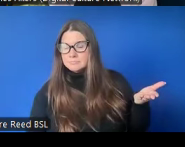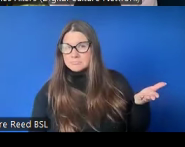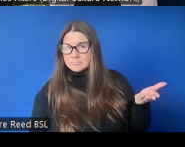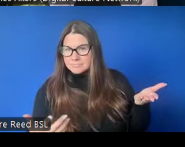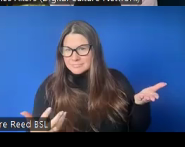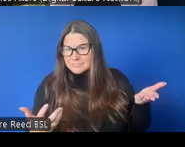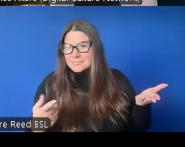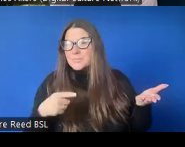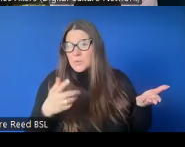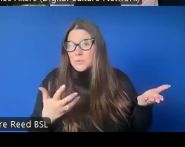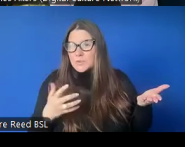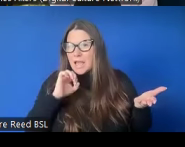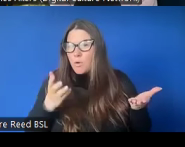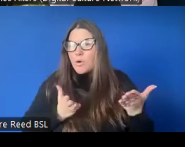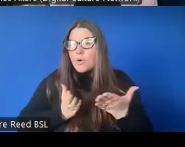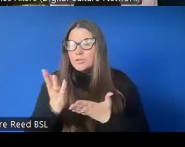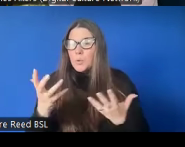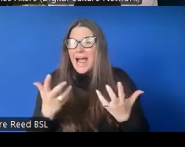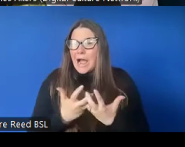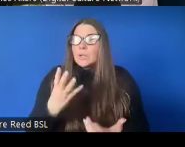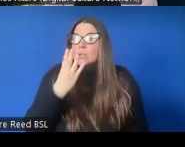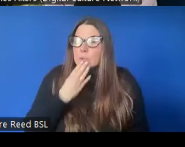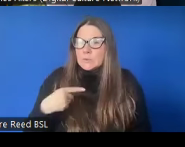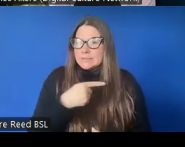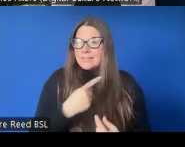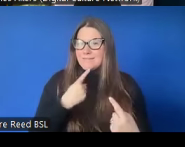in ways that are going to help you achieve your objectives and your targets